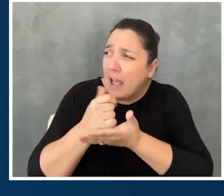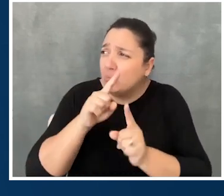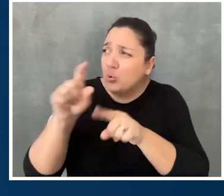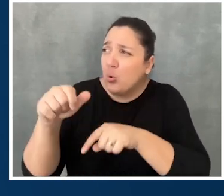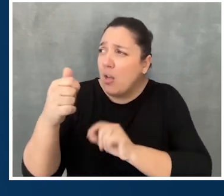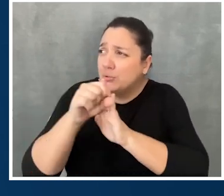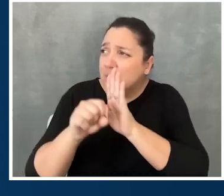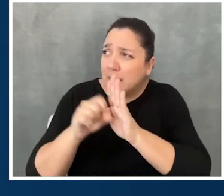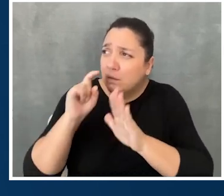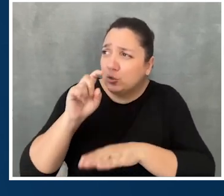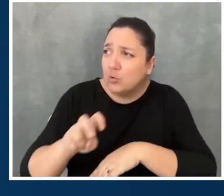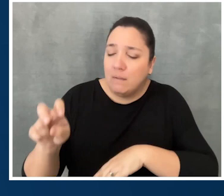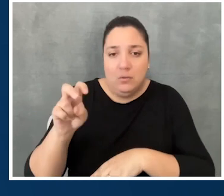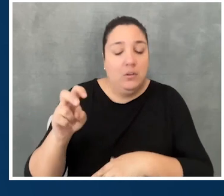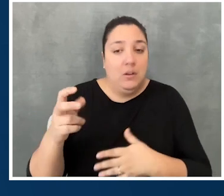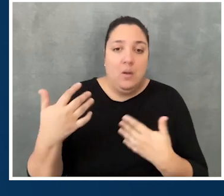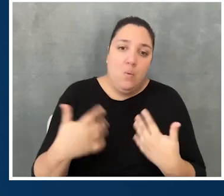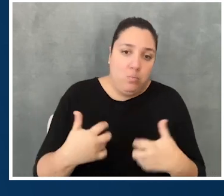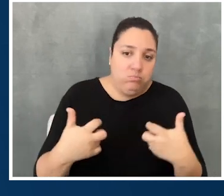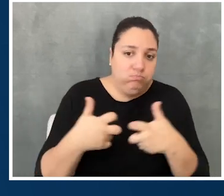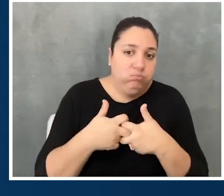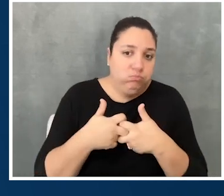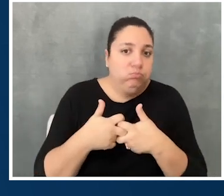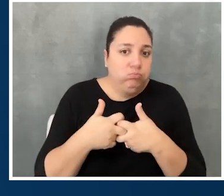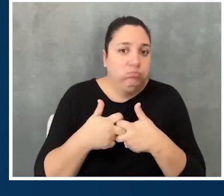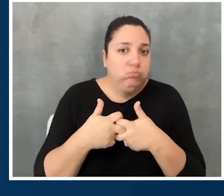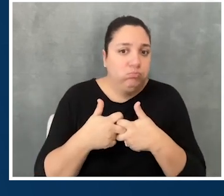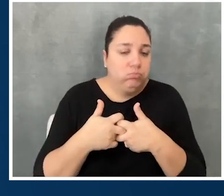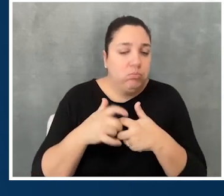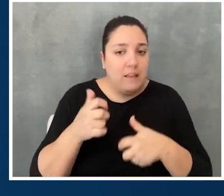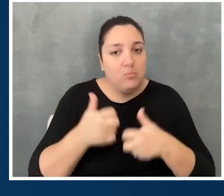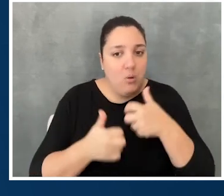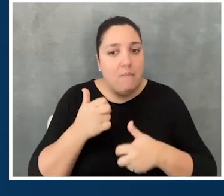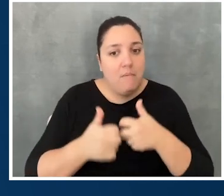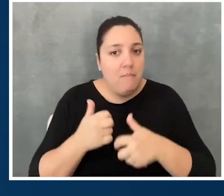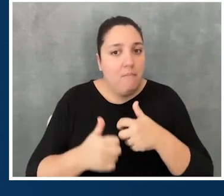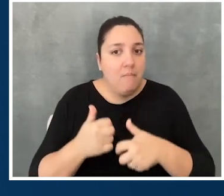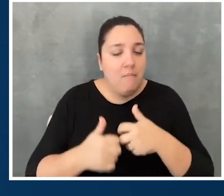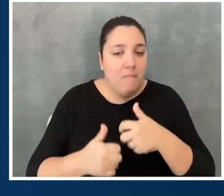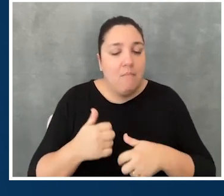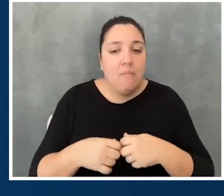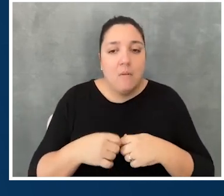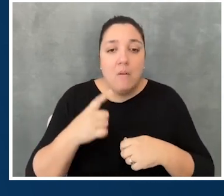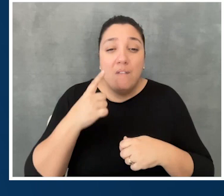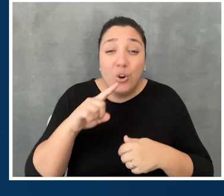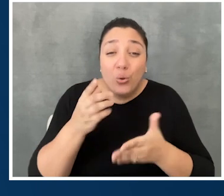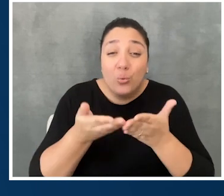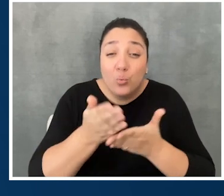And, you know, that can be a real problem when it comes to right to privacy,